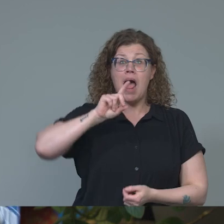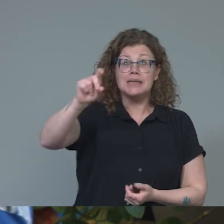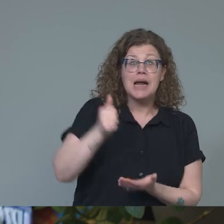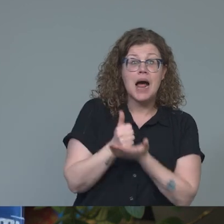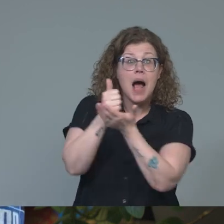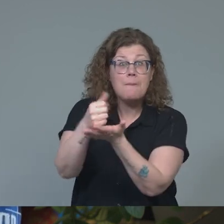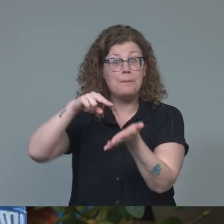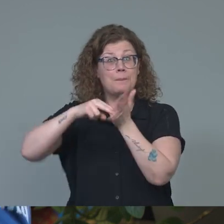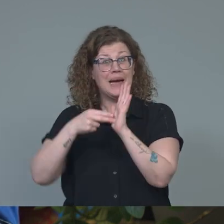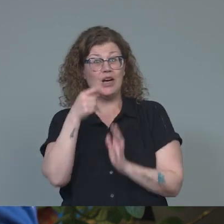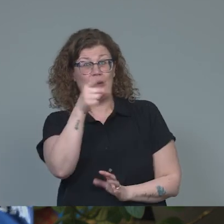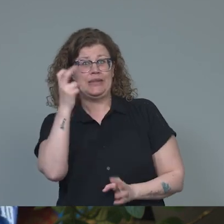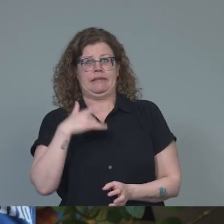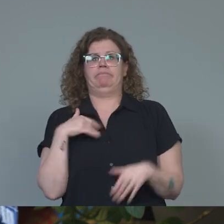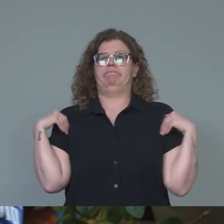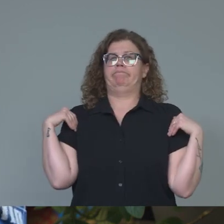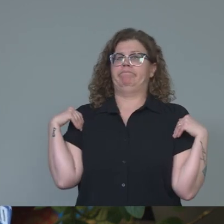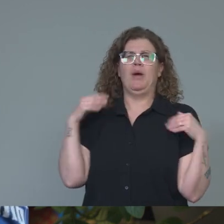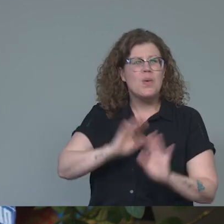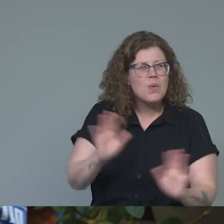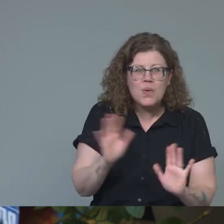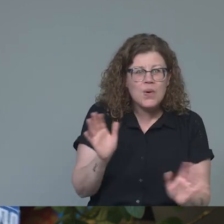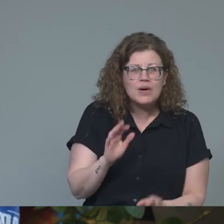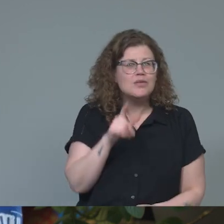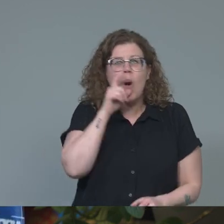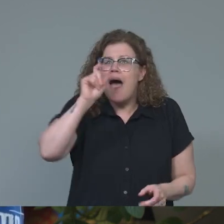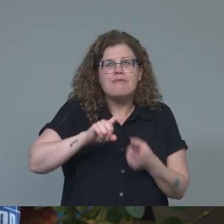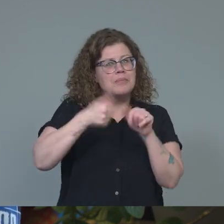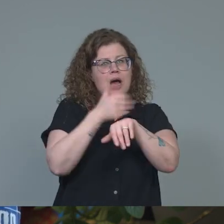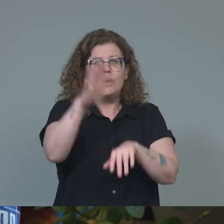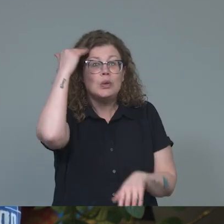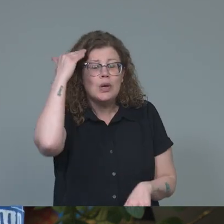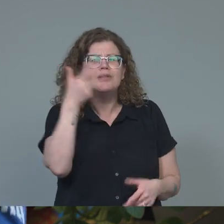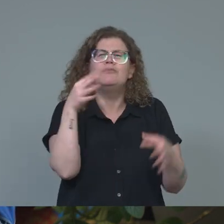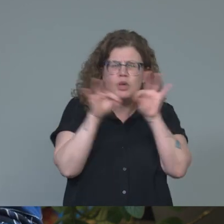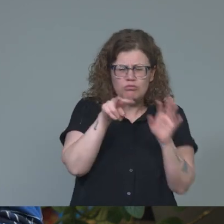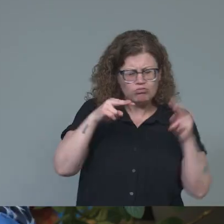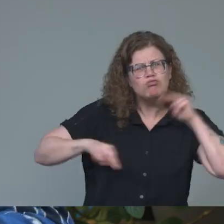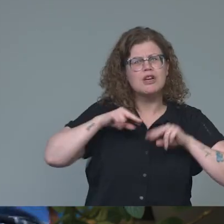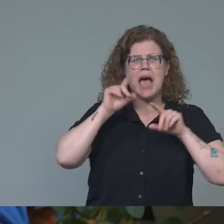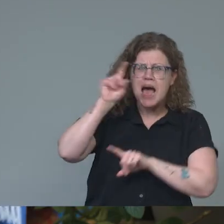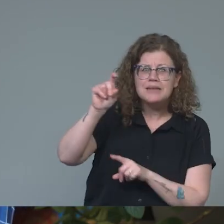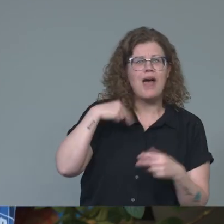we need that, it's interact it's one of the common interactive element in in our day-to-day